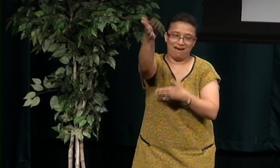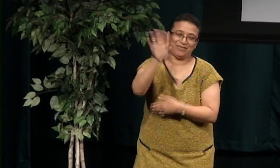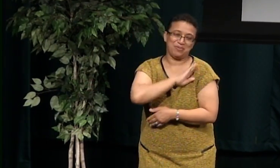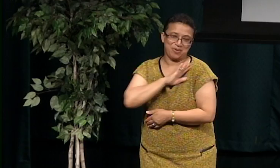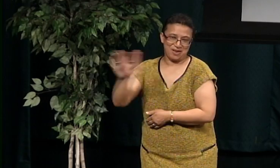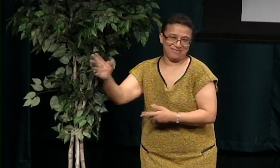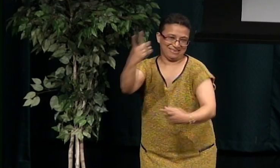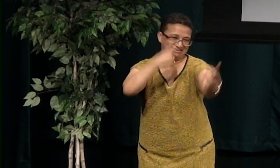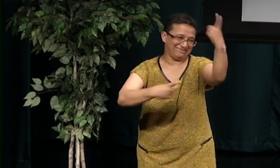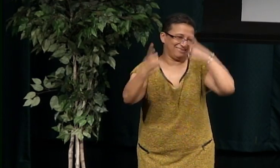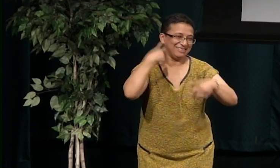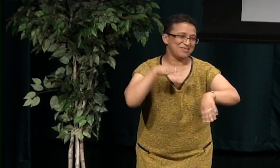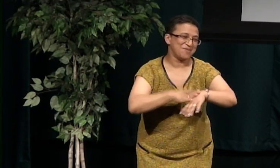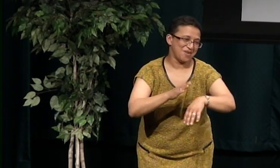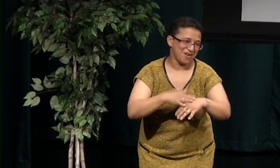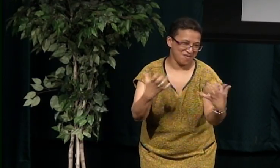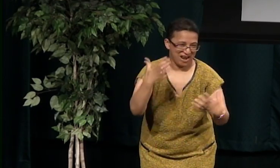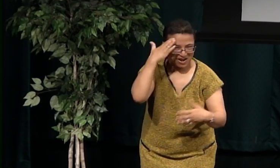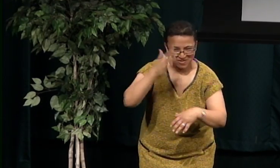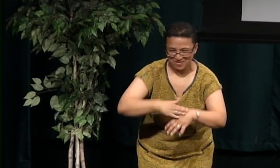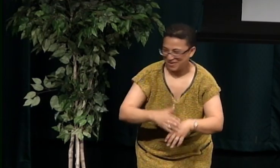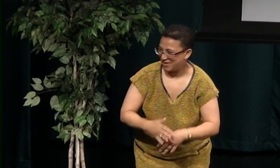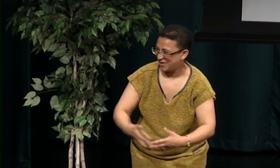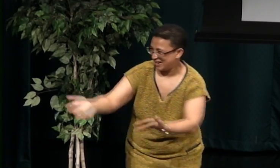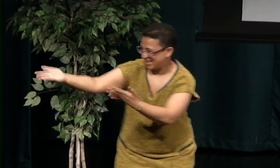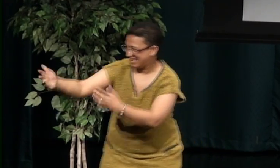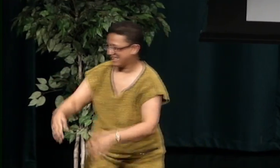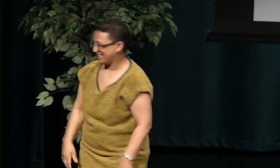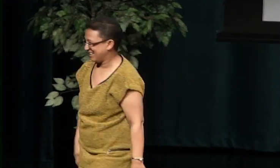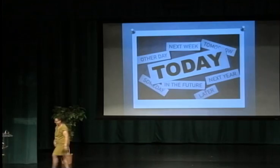And then we'll take questions after he's done with his presentation. Okay?